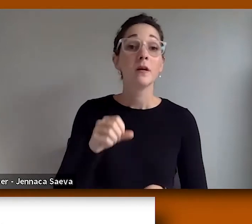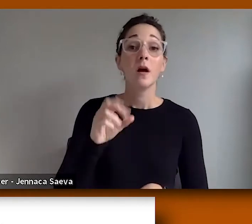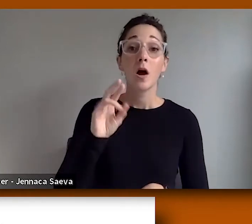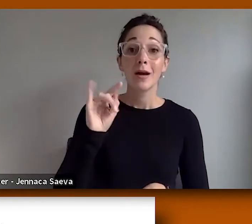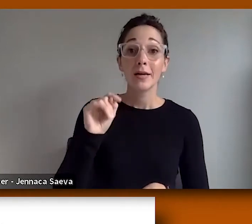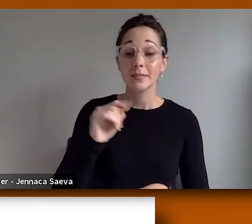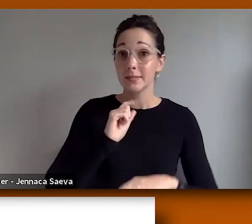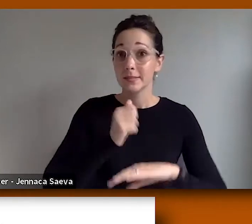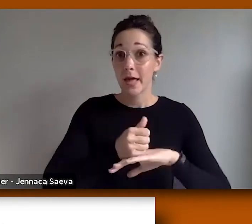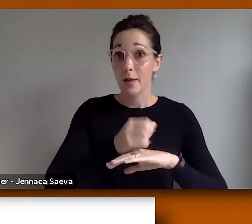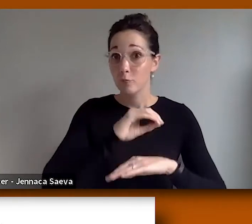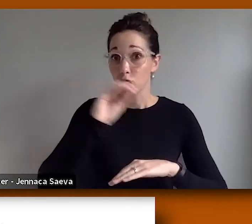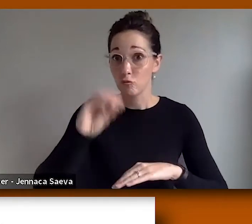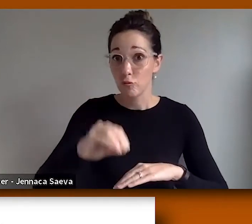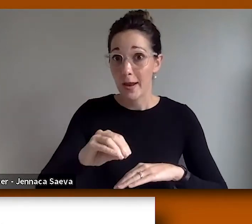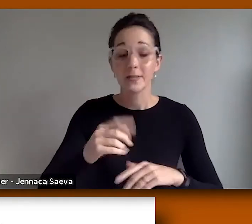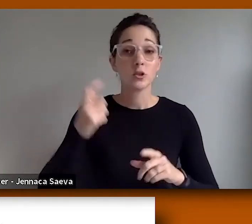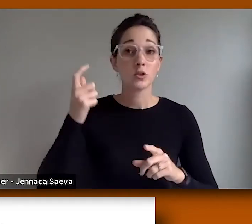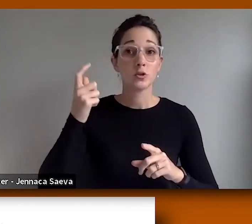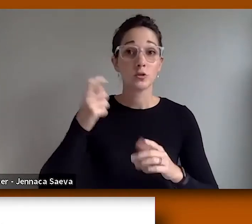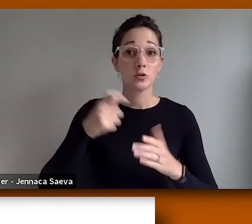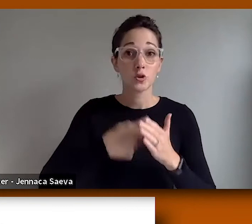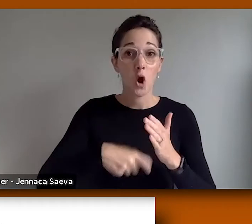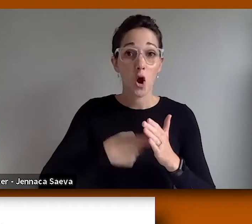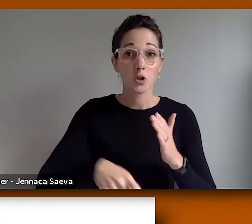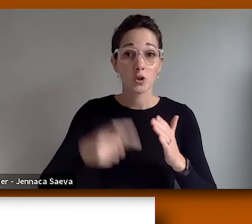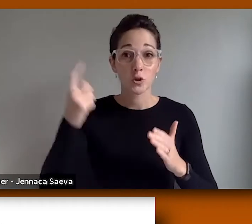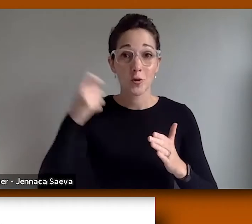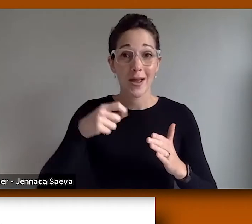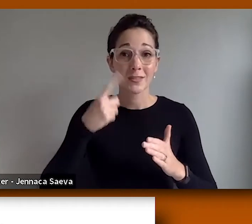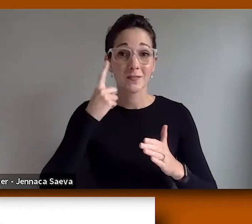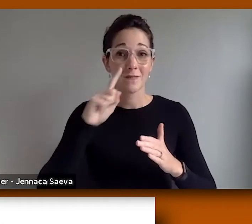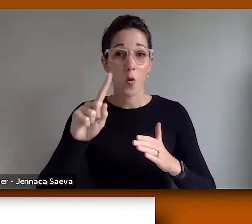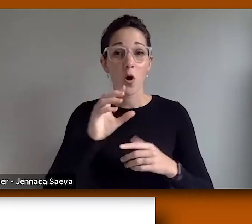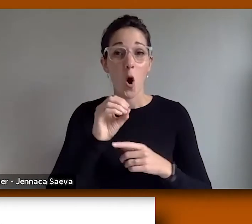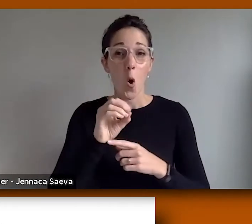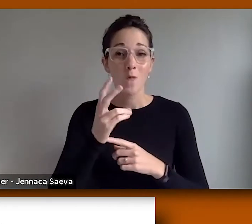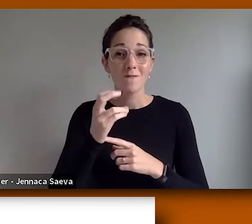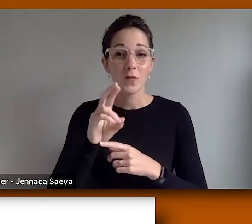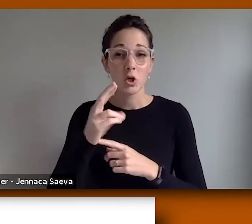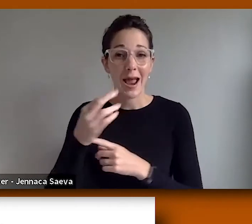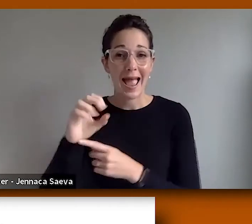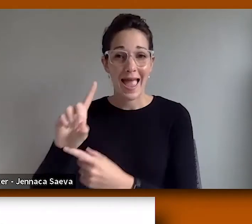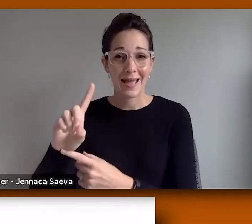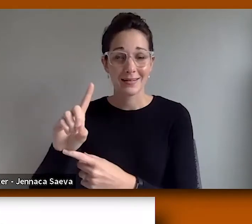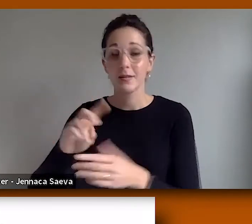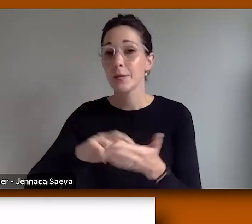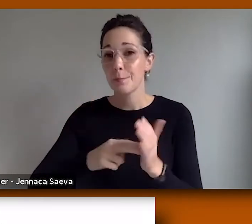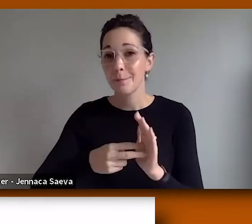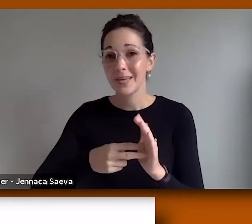where they charge grants for overhead, so they basically charge a small amount to the grant